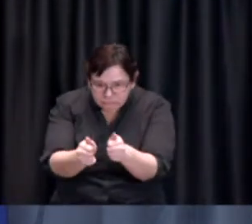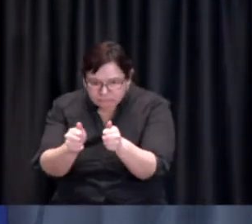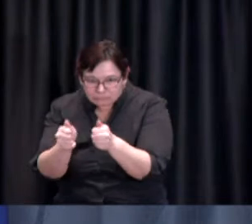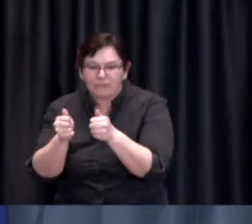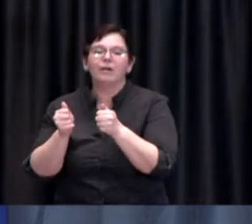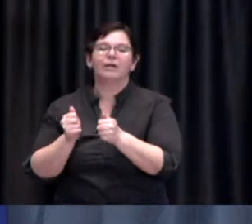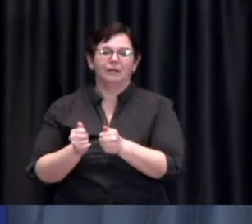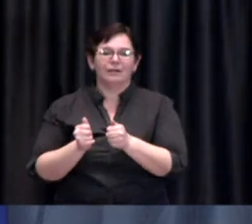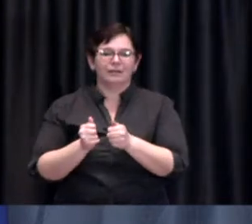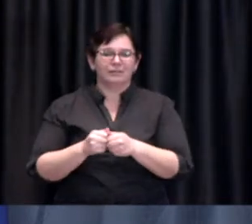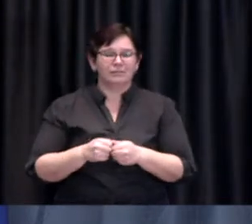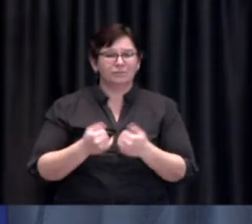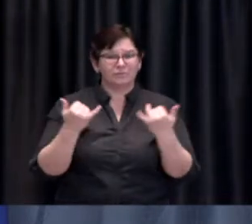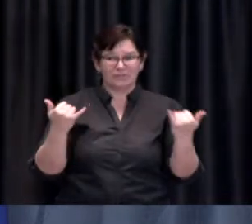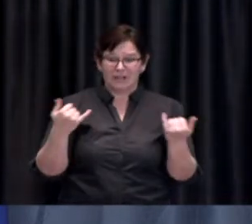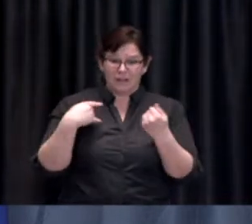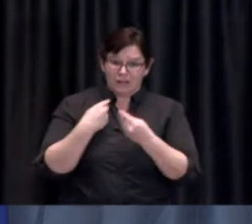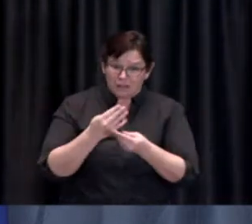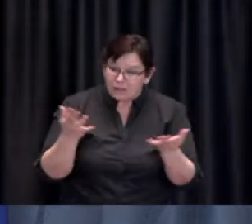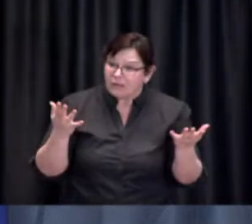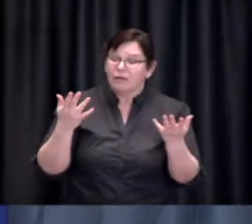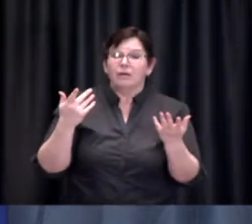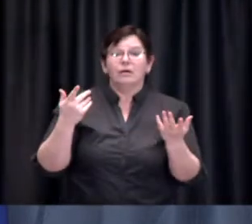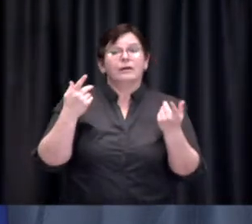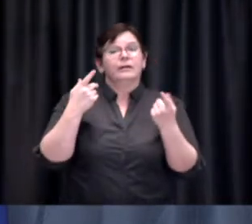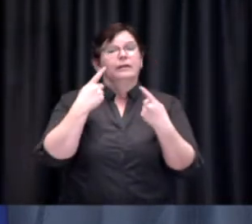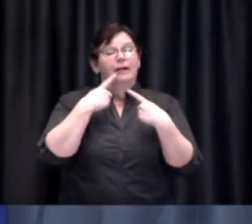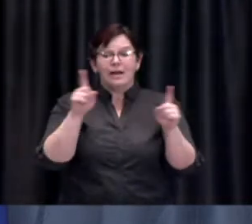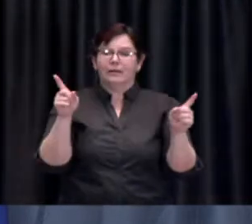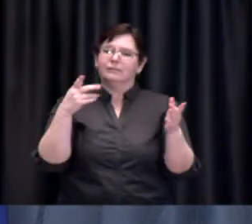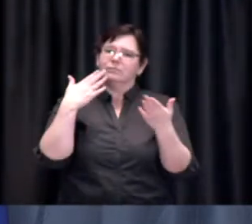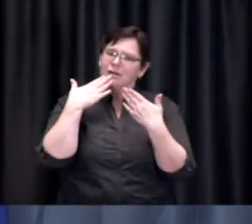in that regard because I think people are trying their best but we've still got a lot of work to